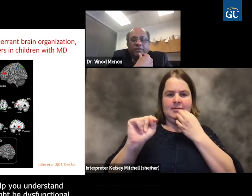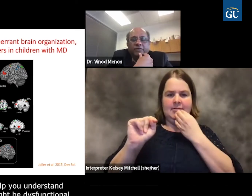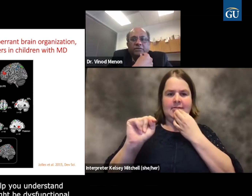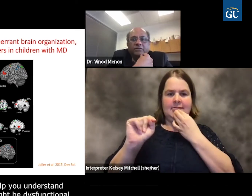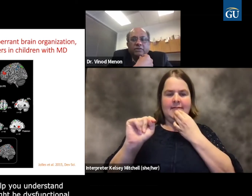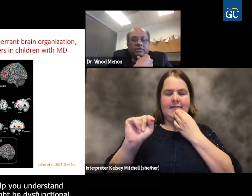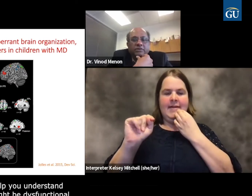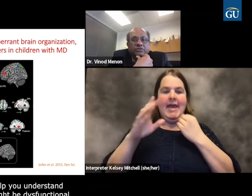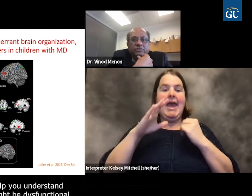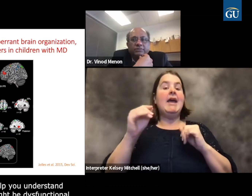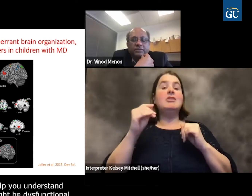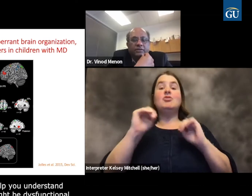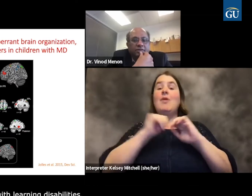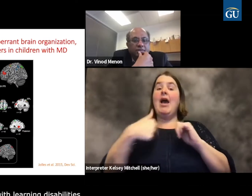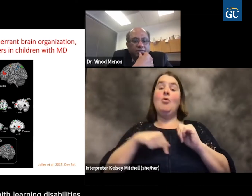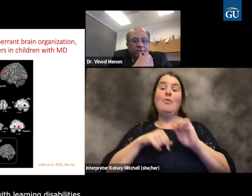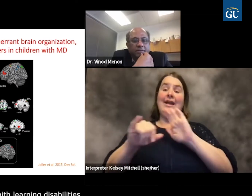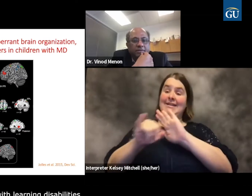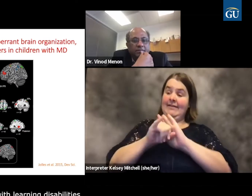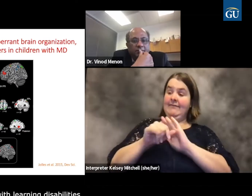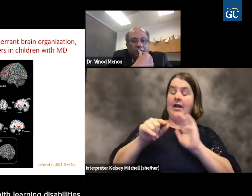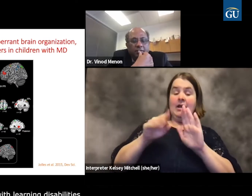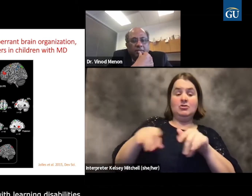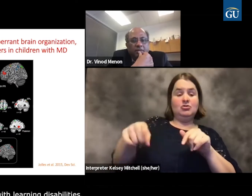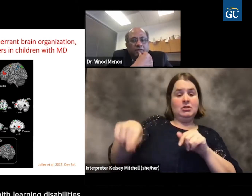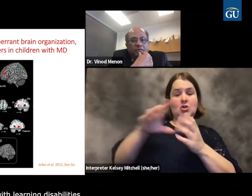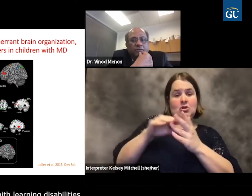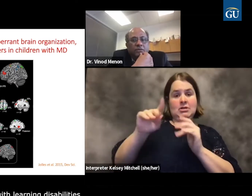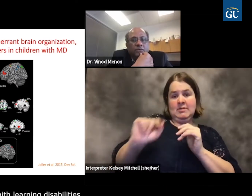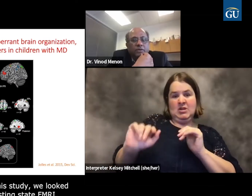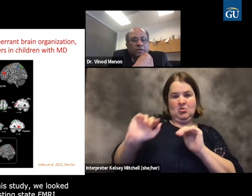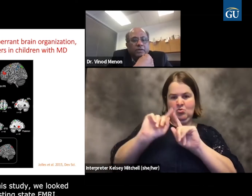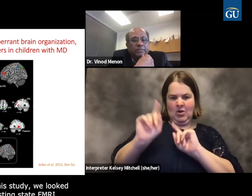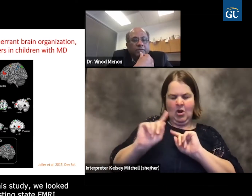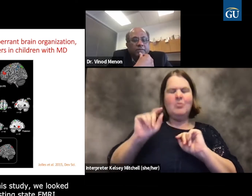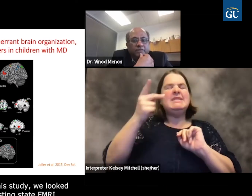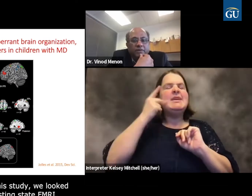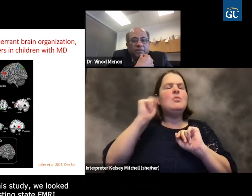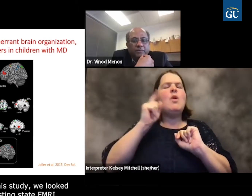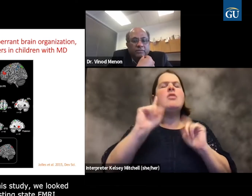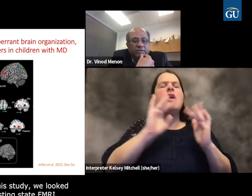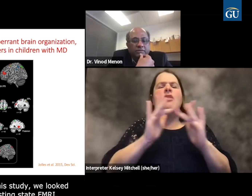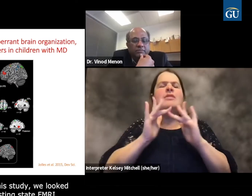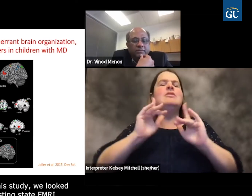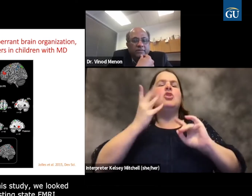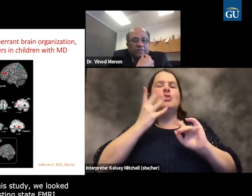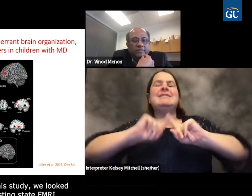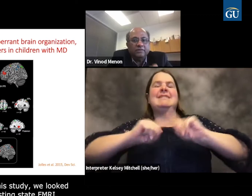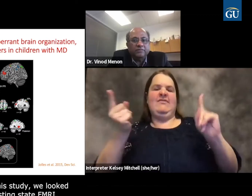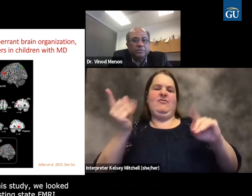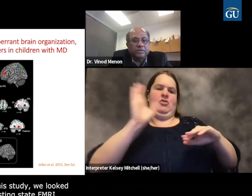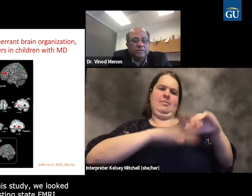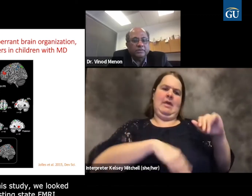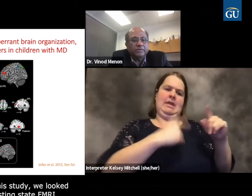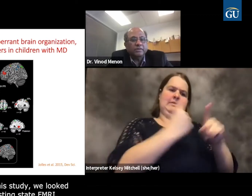what might be dysfunctional in children with learning disabilities so